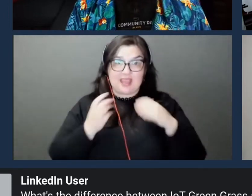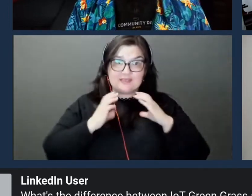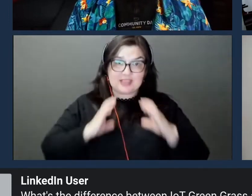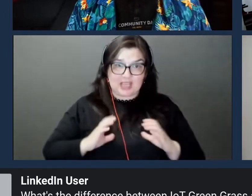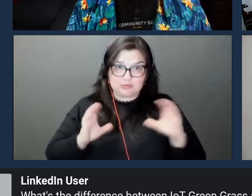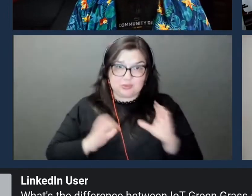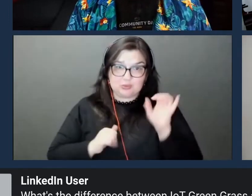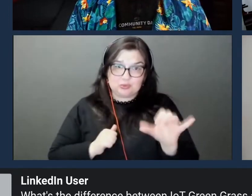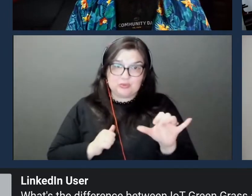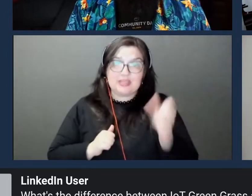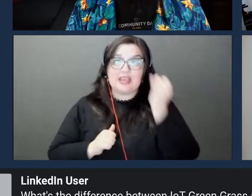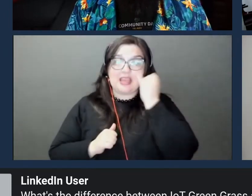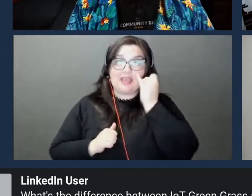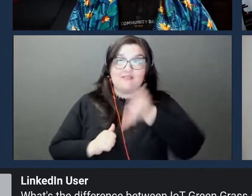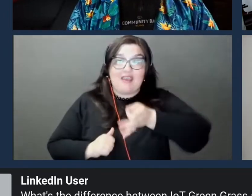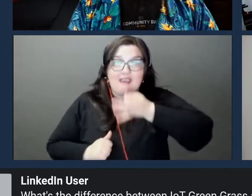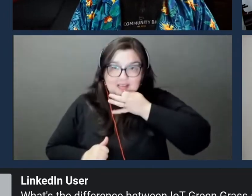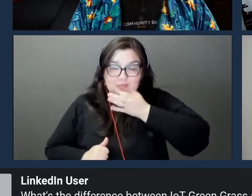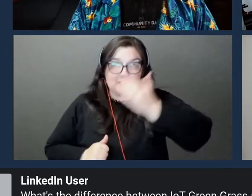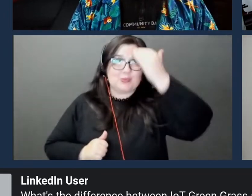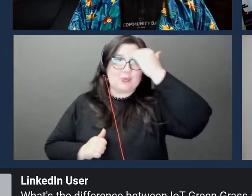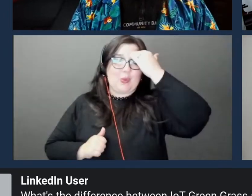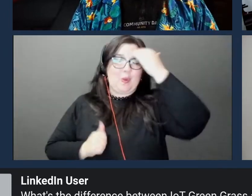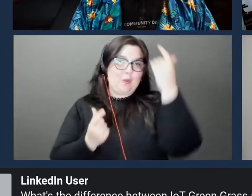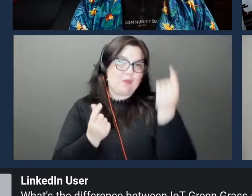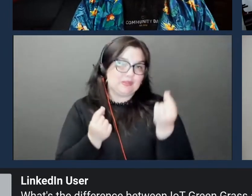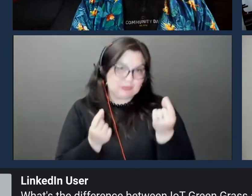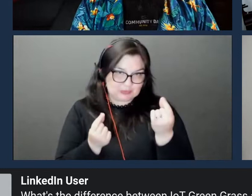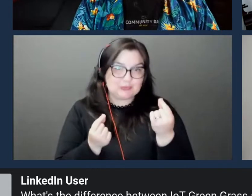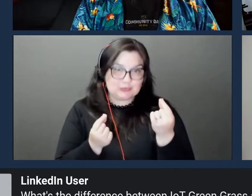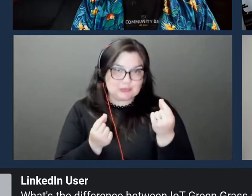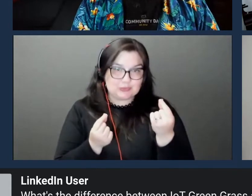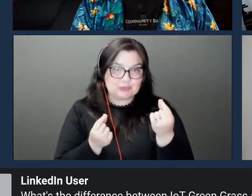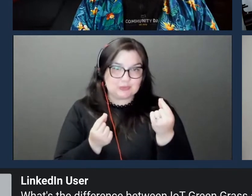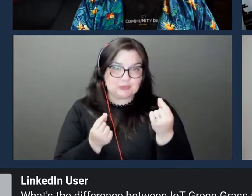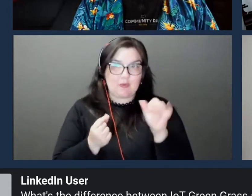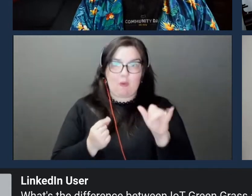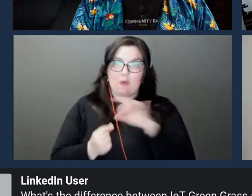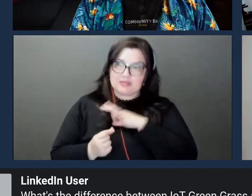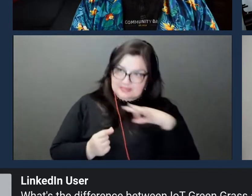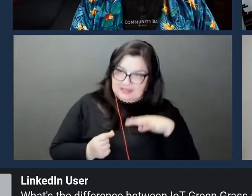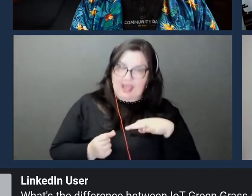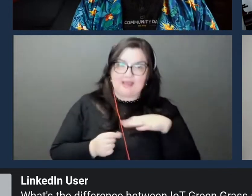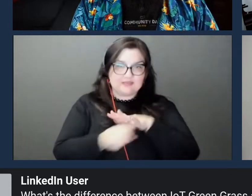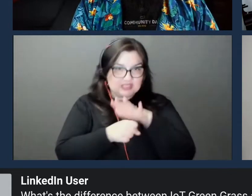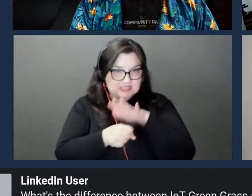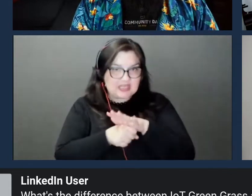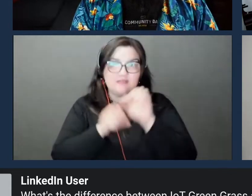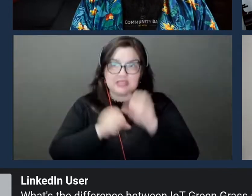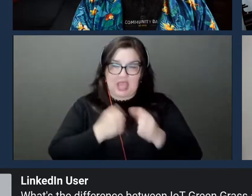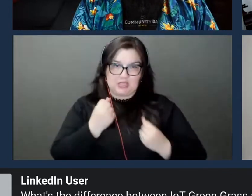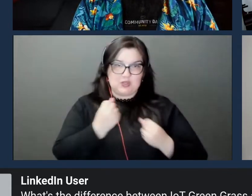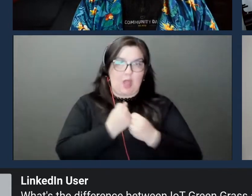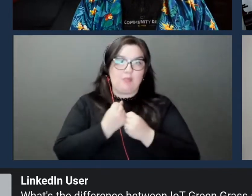and if they have the expertise in-house and the staffing levels to actually support the end to end solution, that's actually, you know,